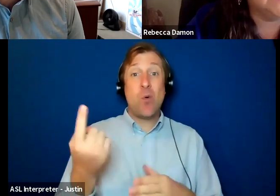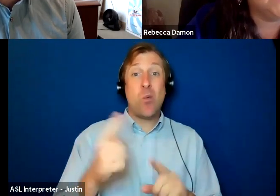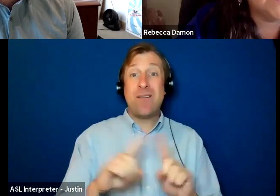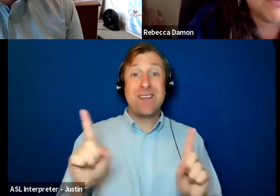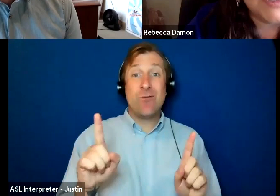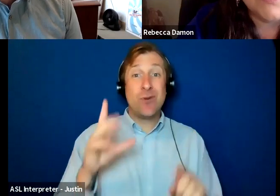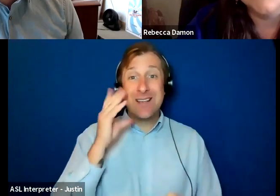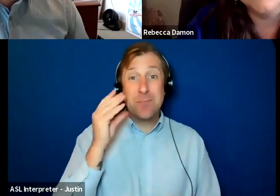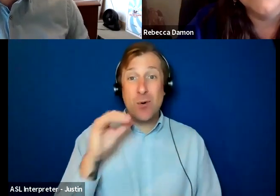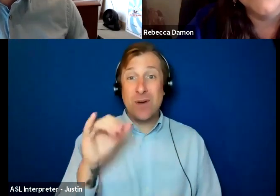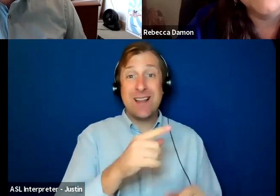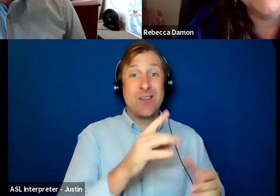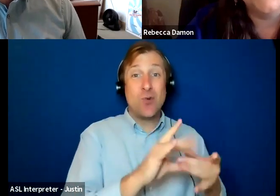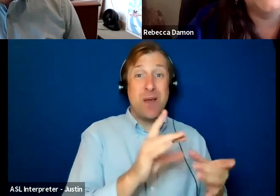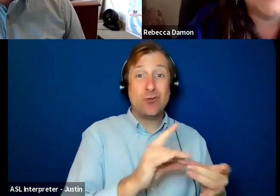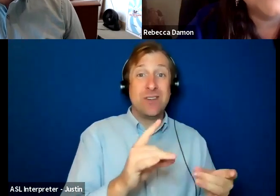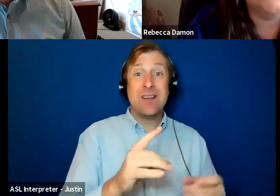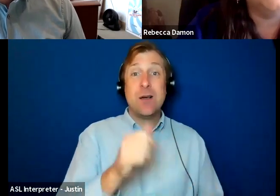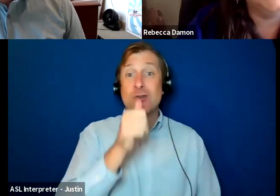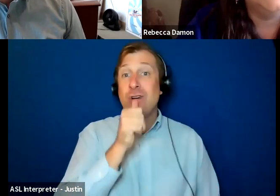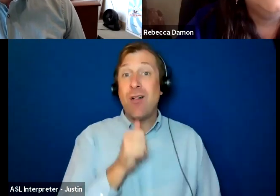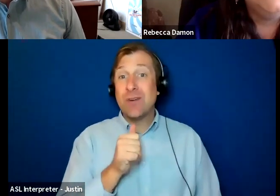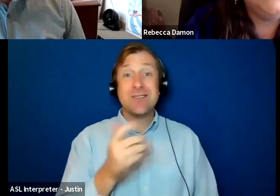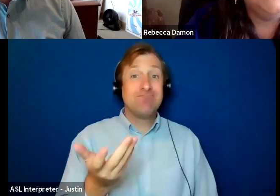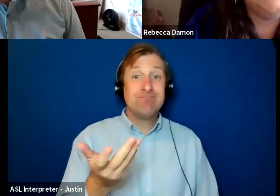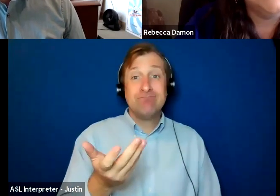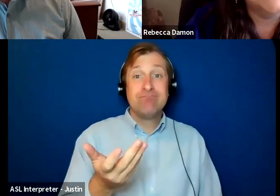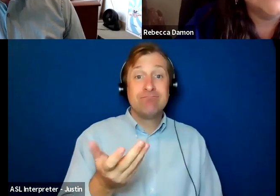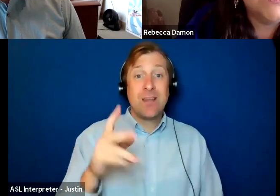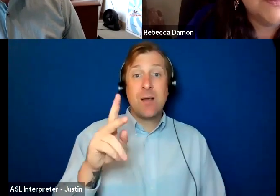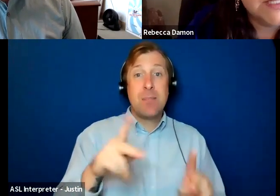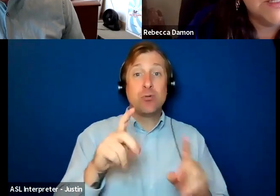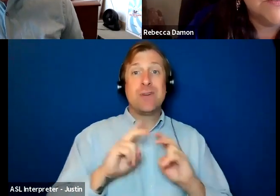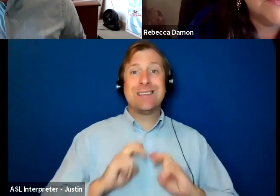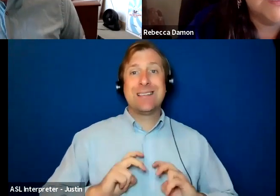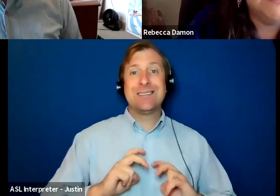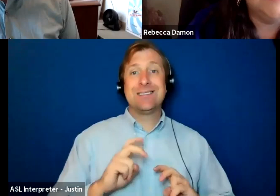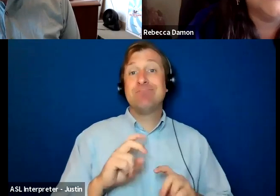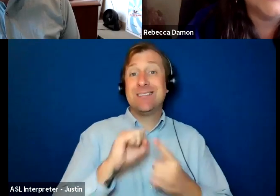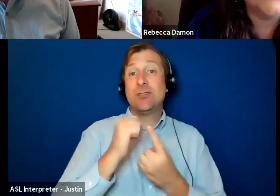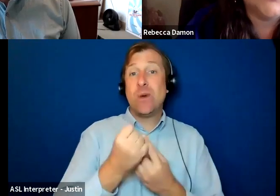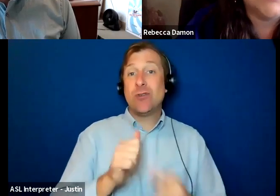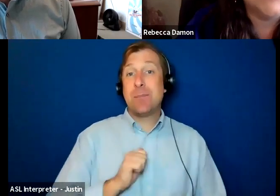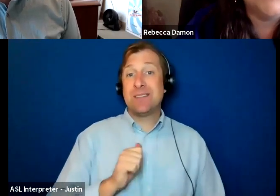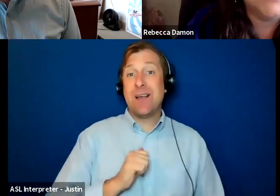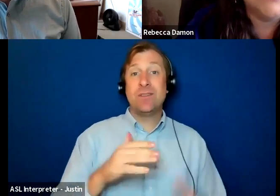like you spoke about, risk tolerance. People should absolutely assess this for themselves. I'm glad you brought up,